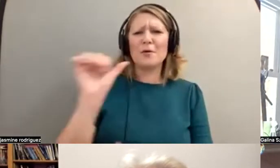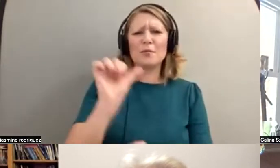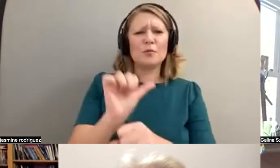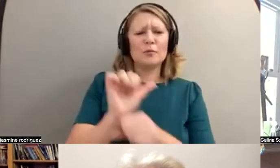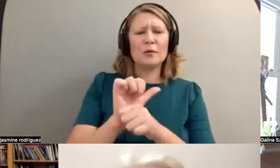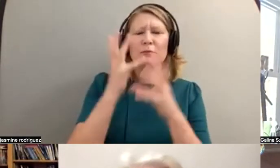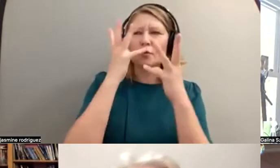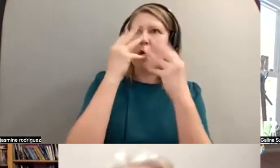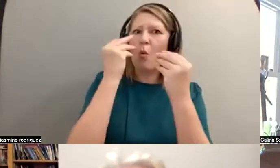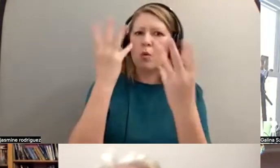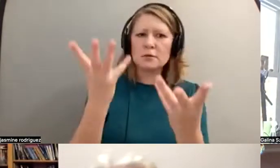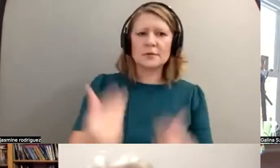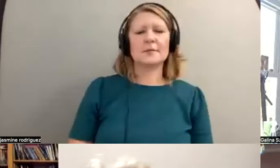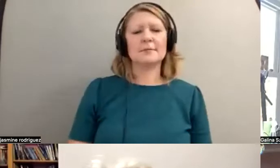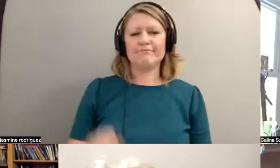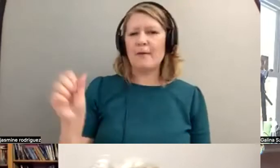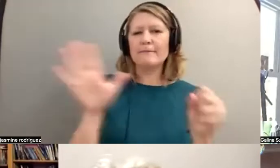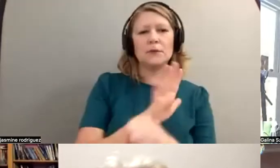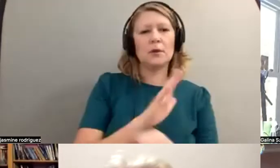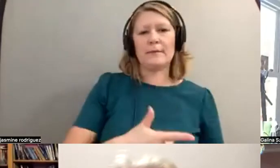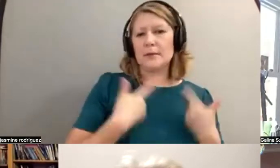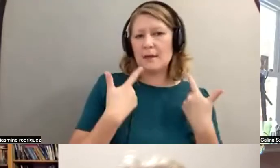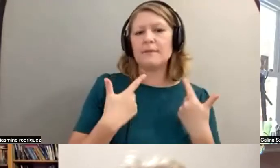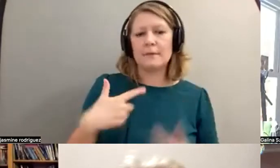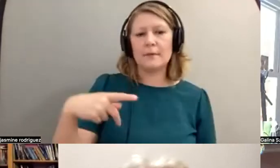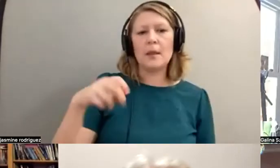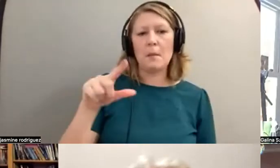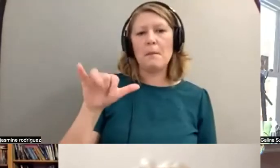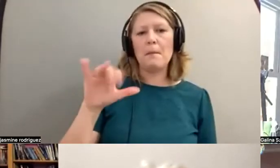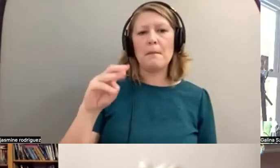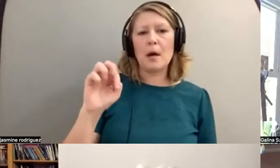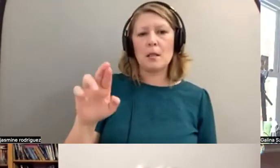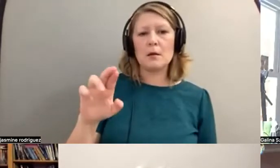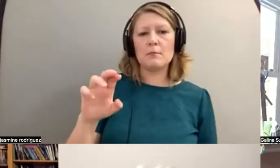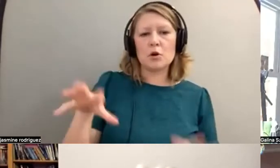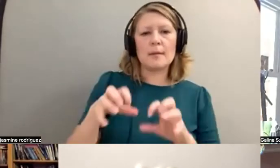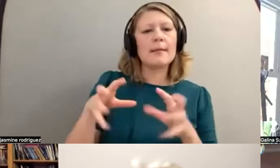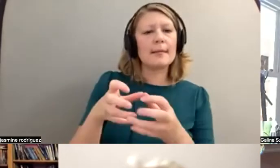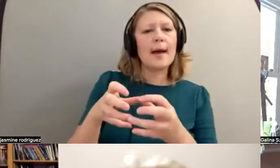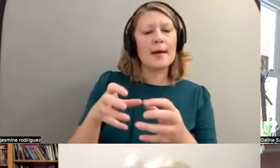it's so full of light, because the polymer clay is translucent, you know, much of it, not all of it,